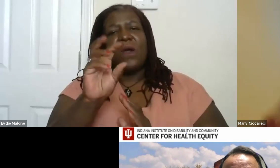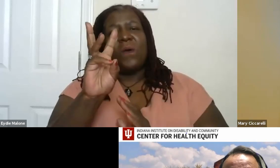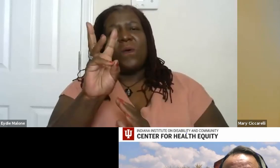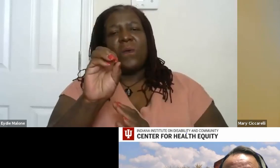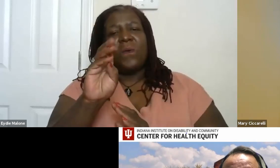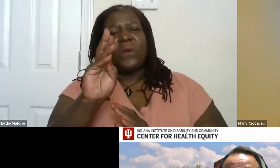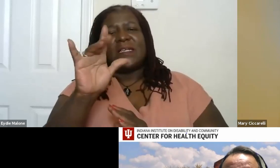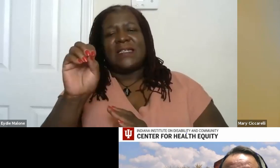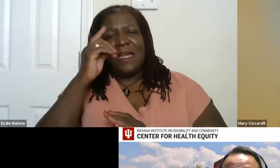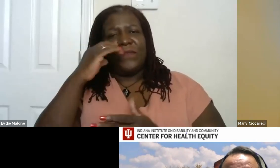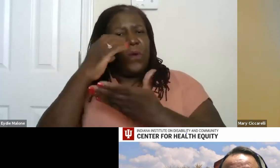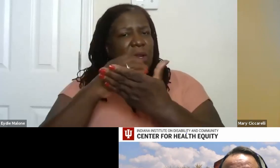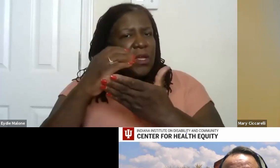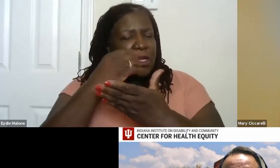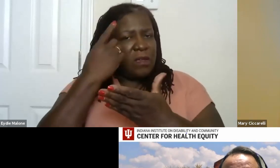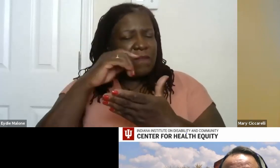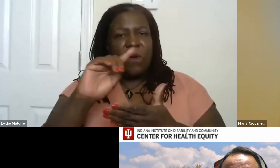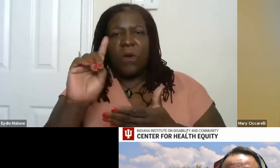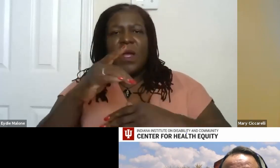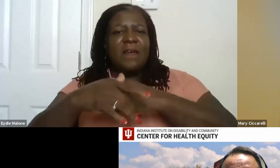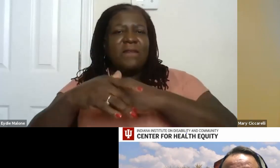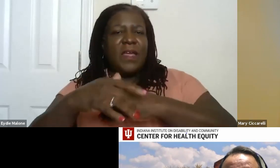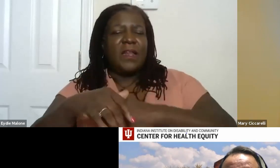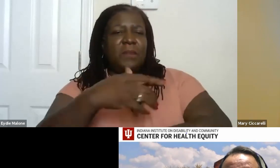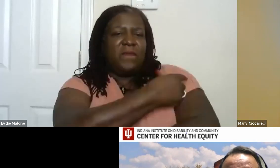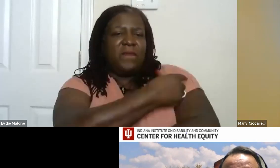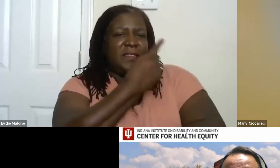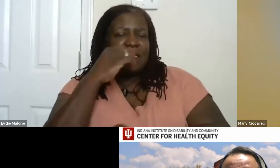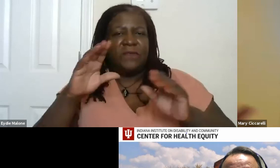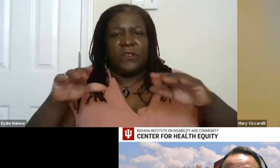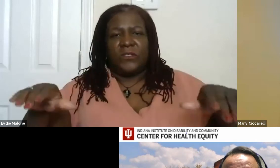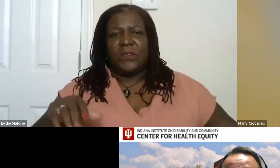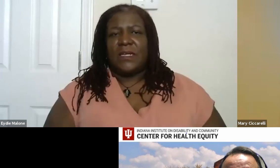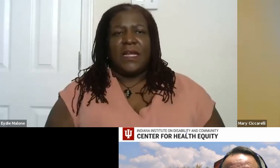for where vaccines are available. And I don't believe everybody's received their shipments